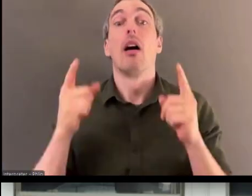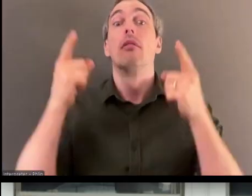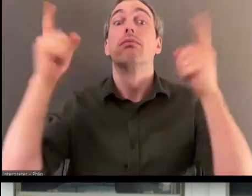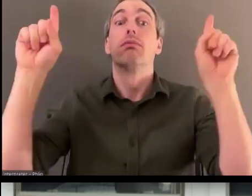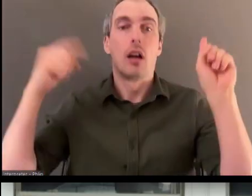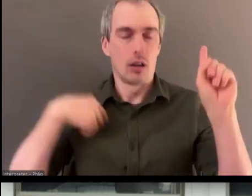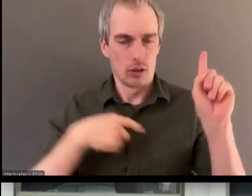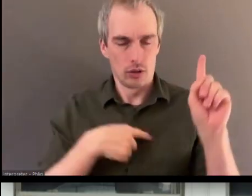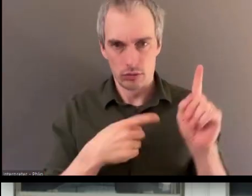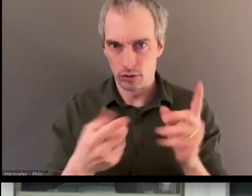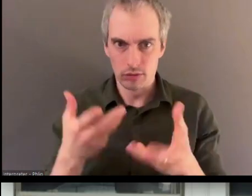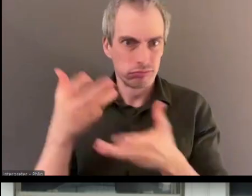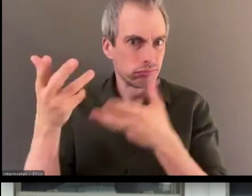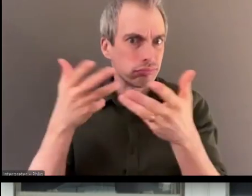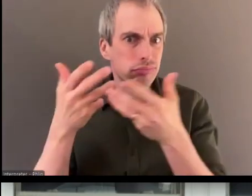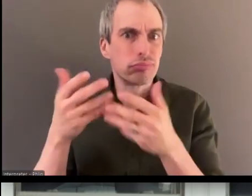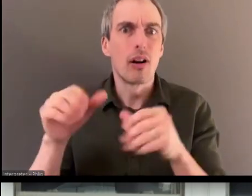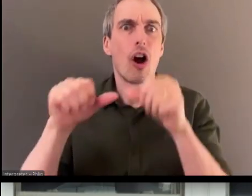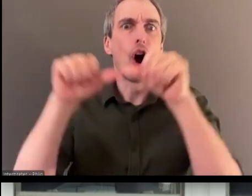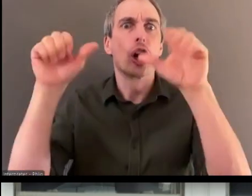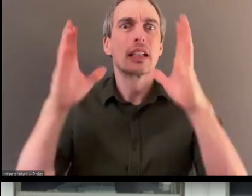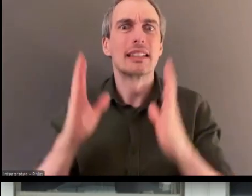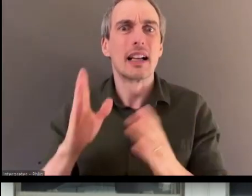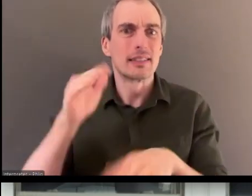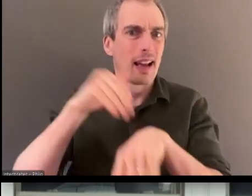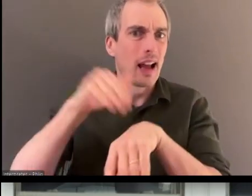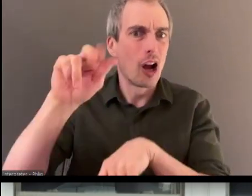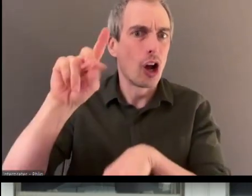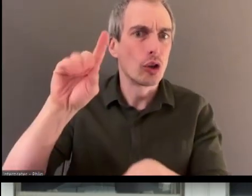created these solutions, finally we said, well, maybe PDF is not the answer.